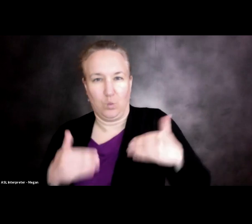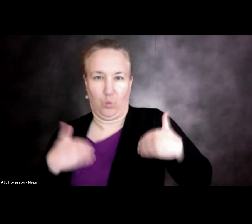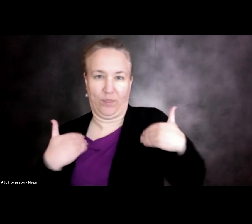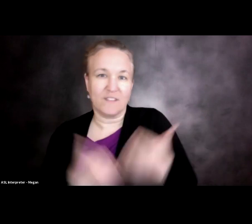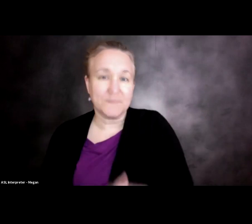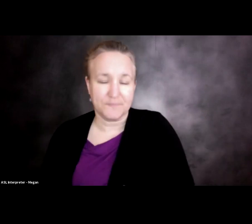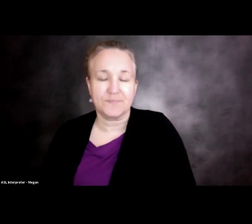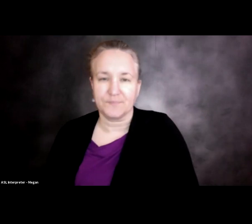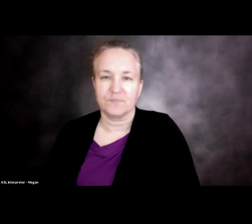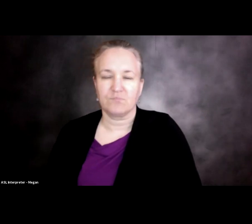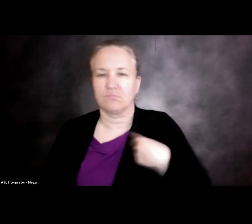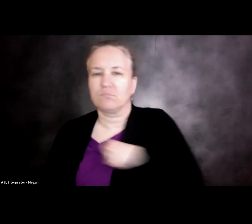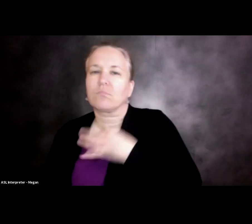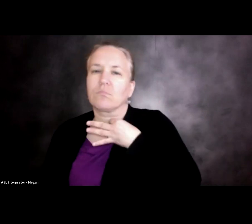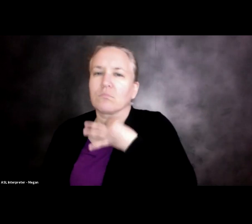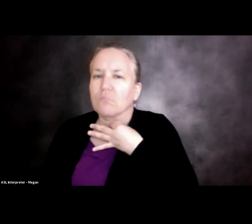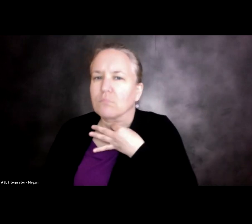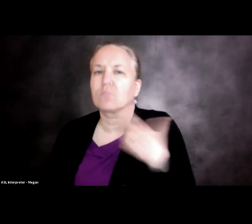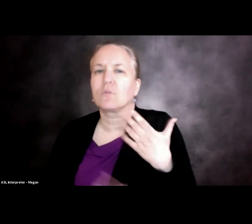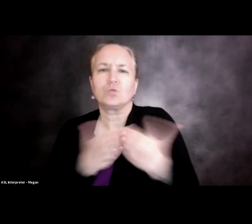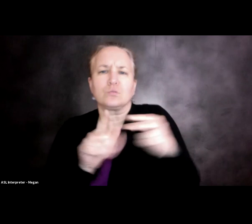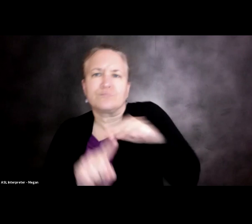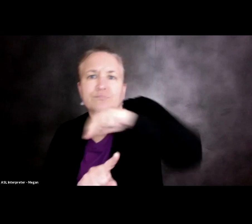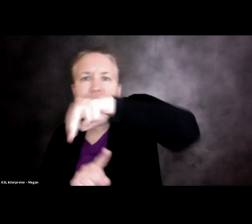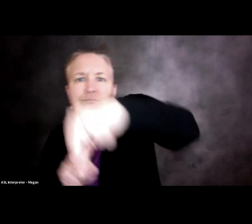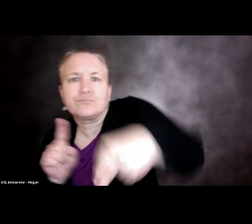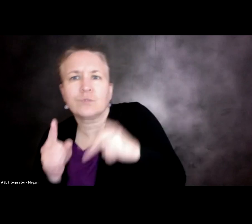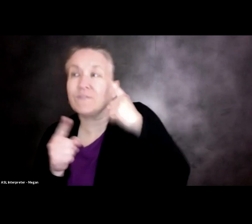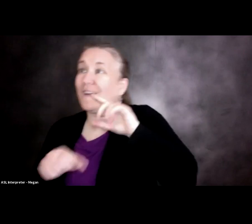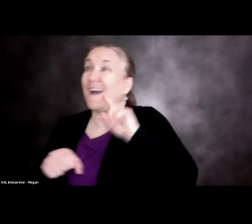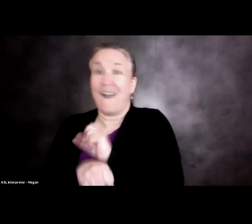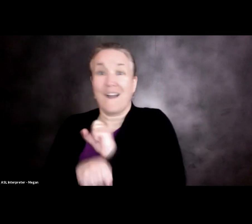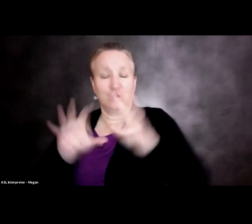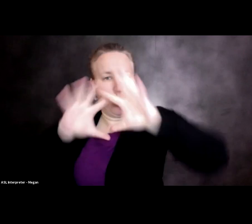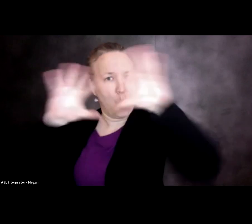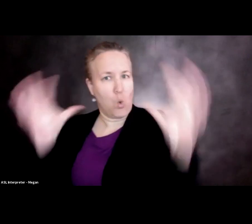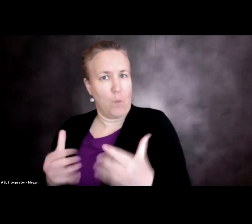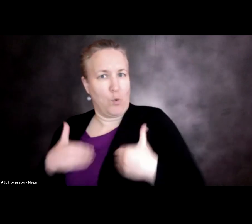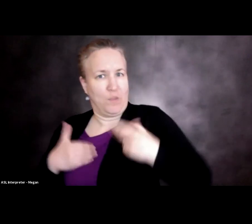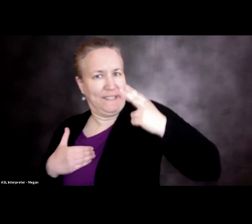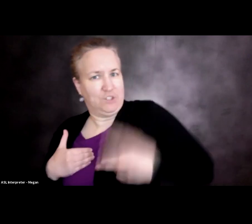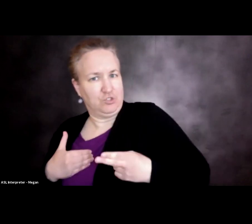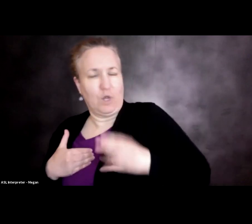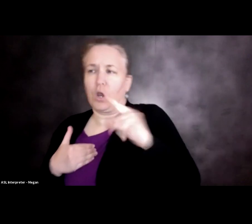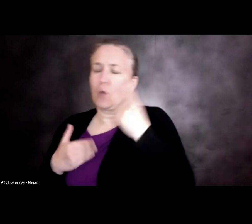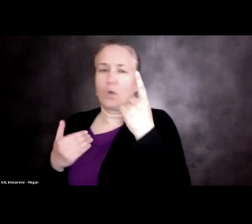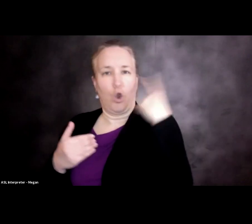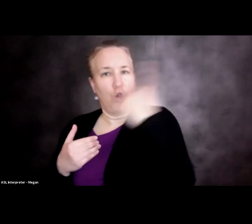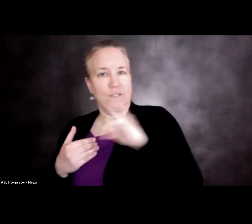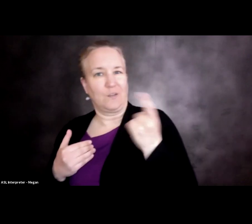We were curious about what new perspectives on the actual global history of youth might be revealed by our extending